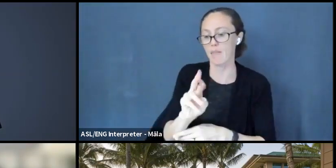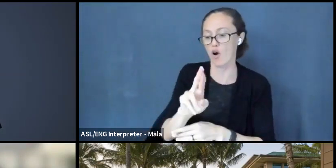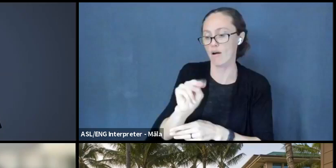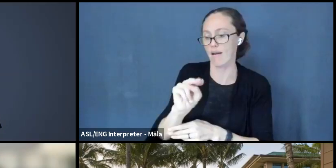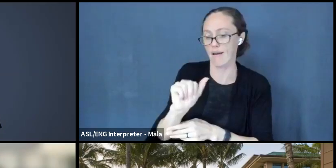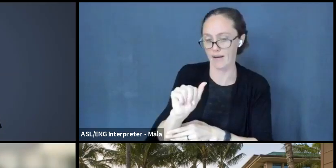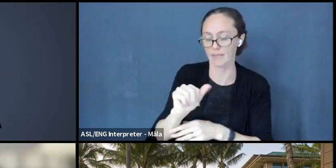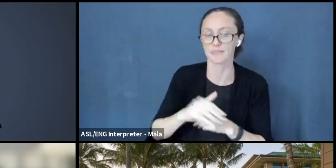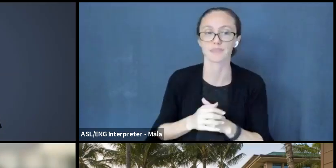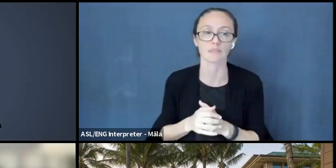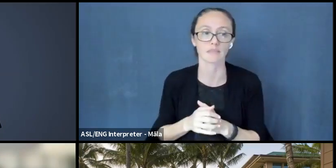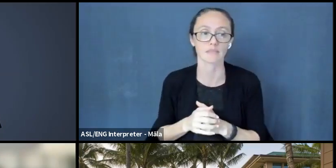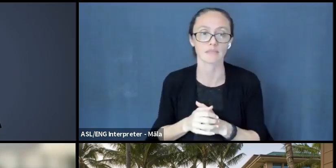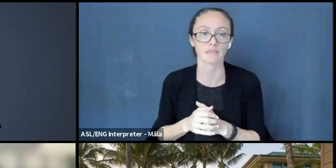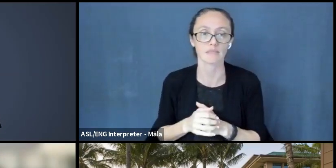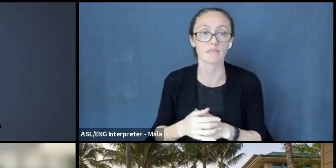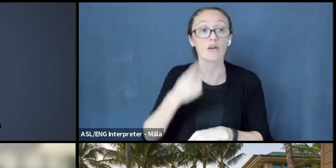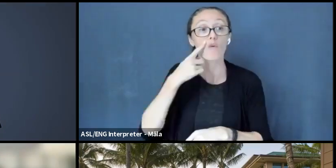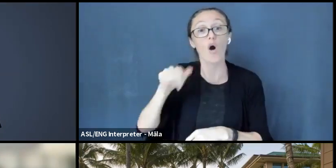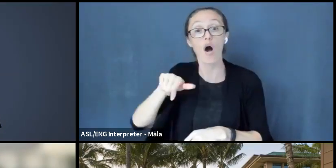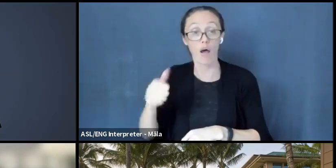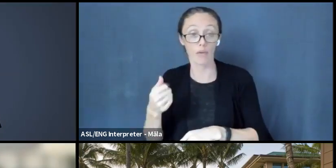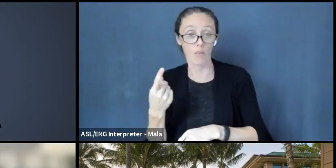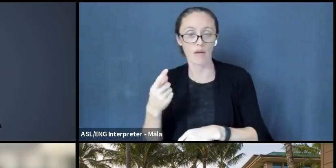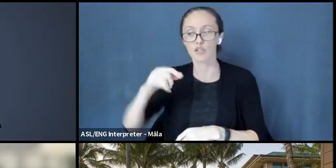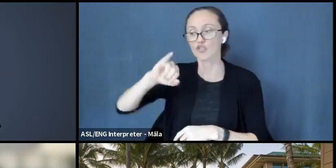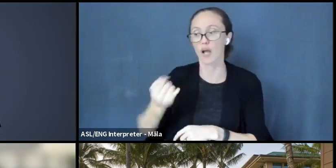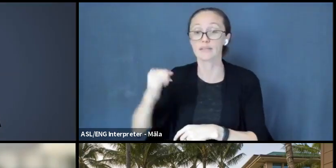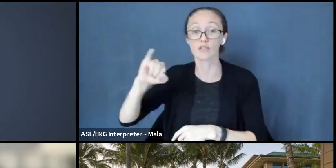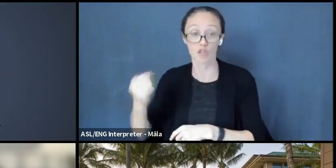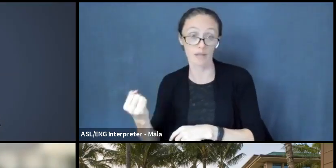Other vaccine, Johnson & Johnson vaccine.